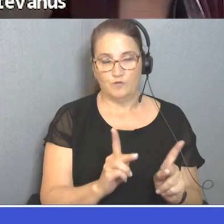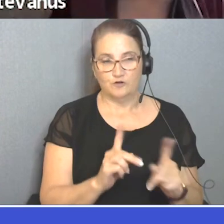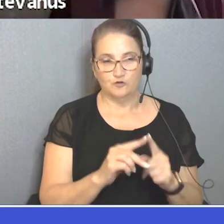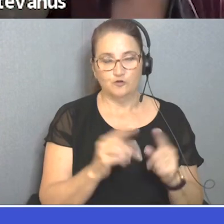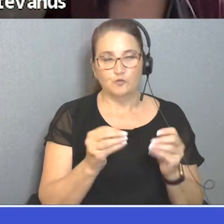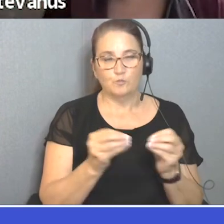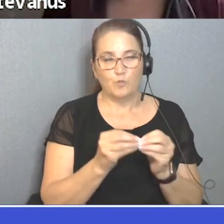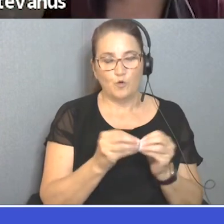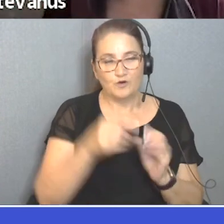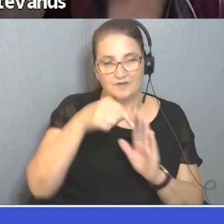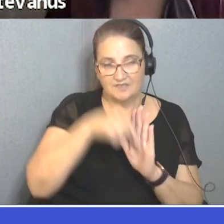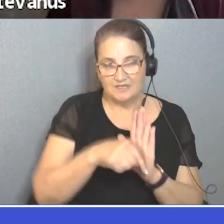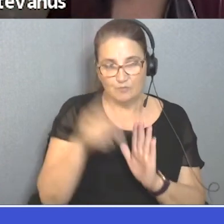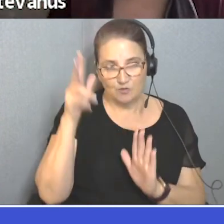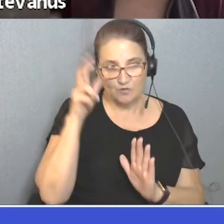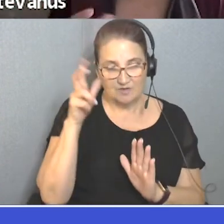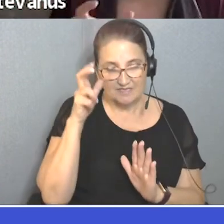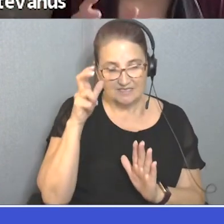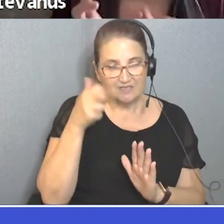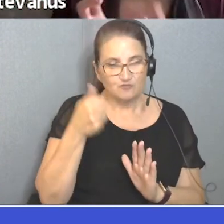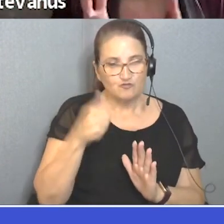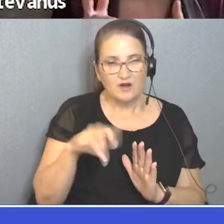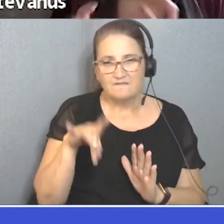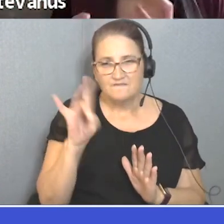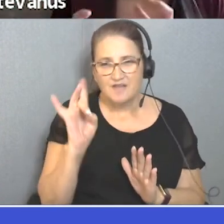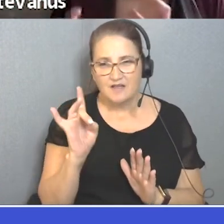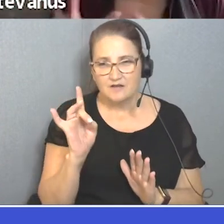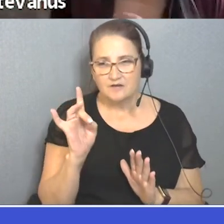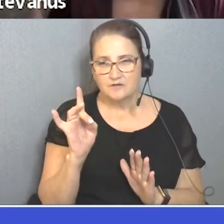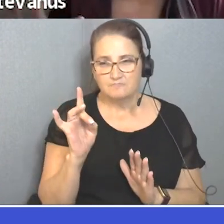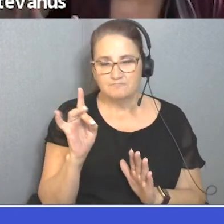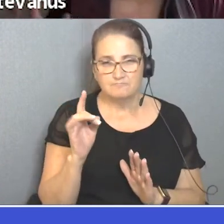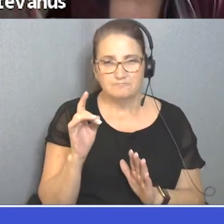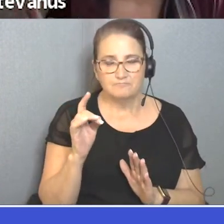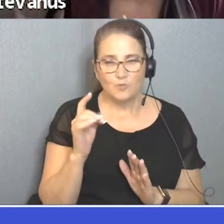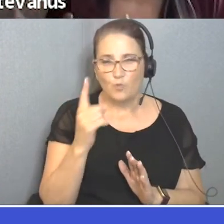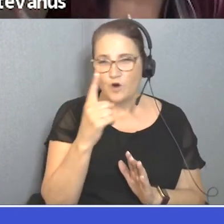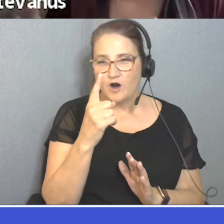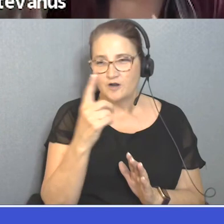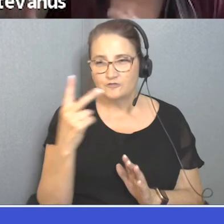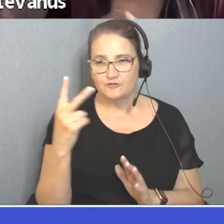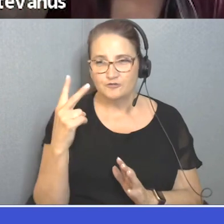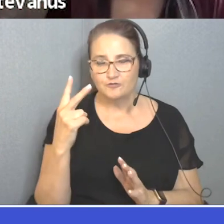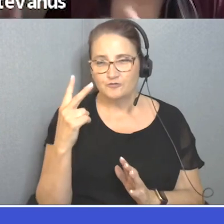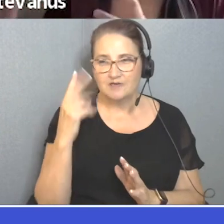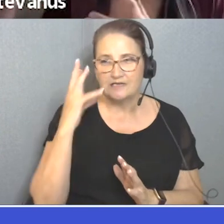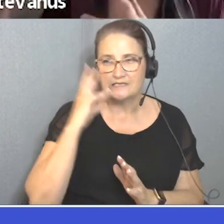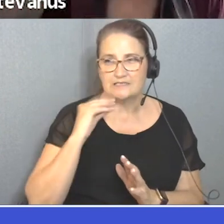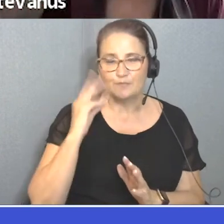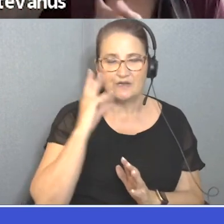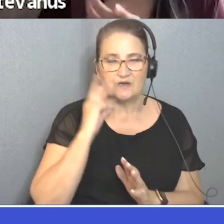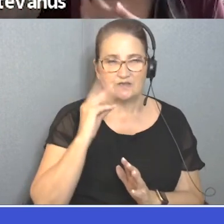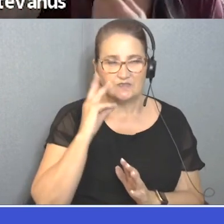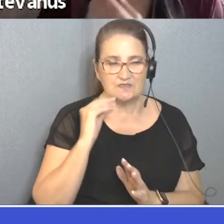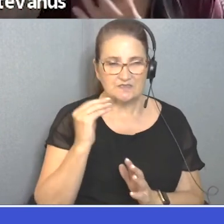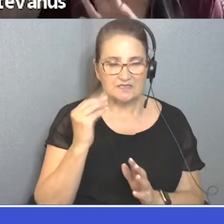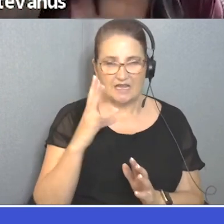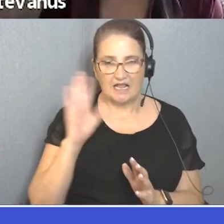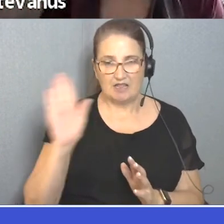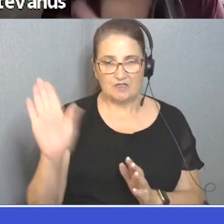think that might reveal the opportunity for deeper listening, because even finding a couple